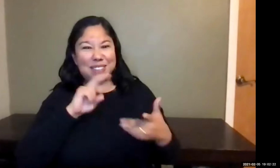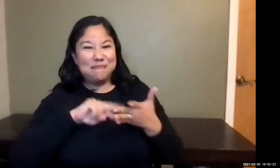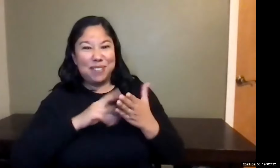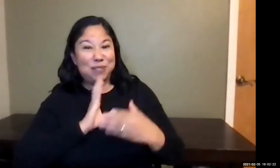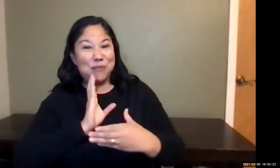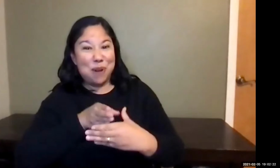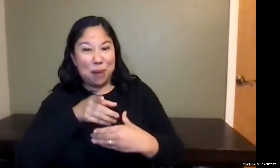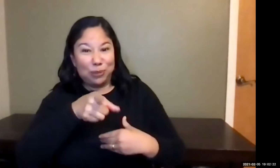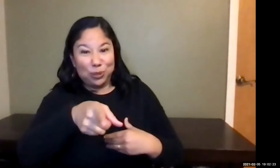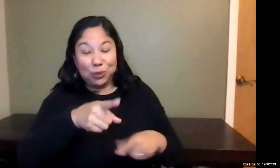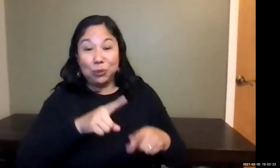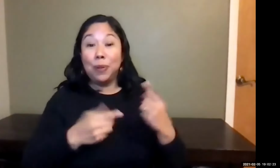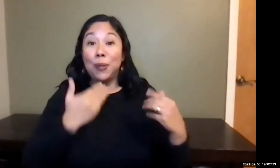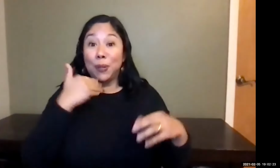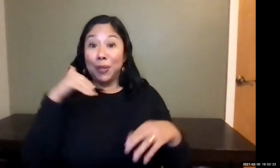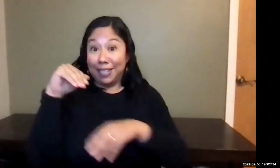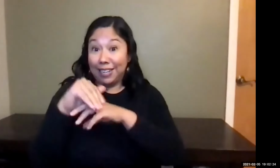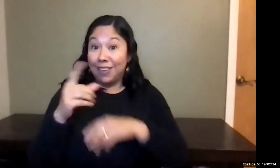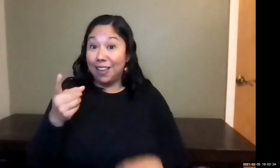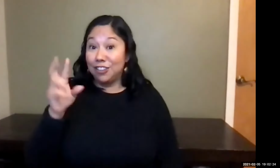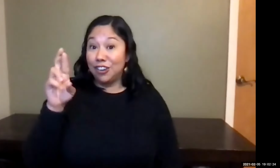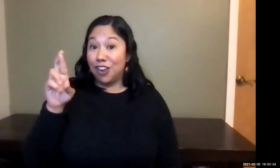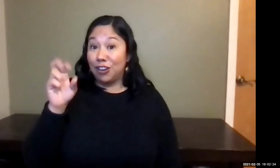Good evening Dr. Sayone and everyone.